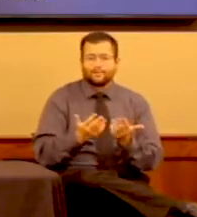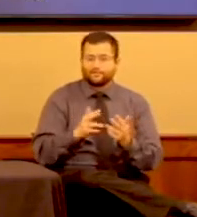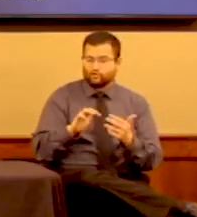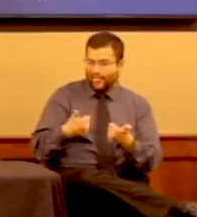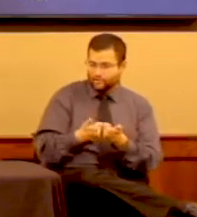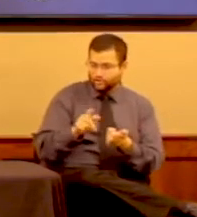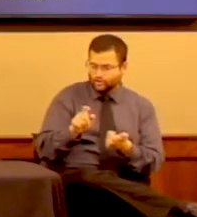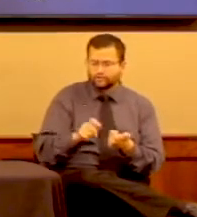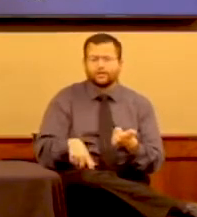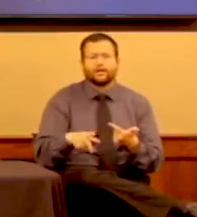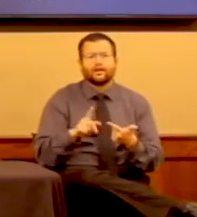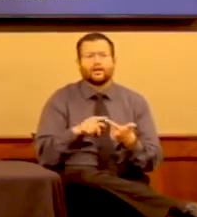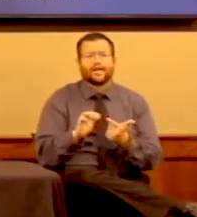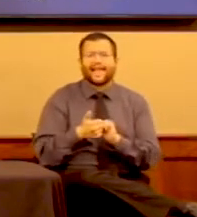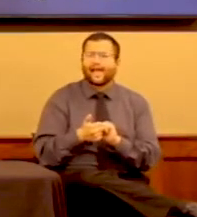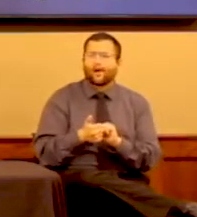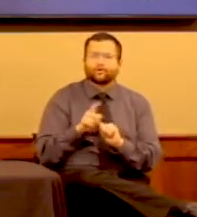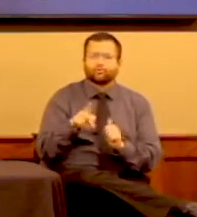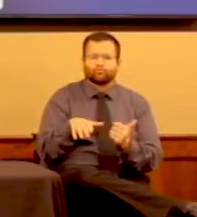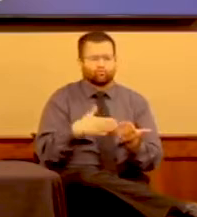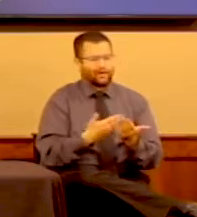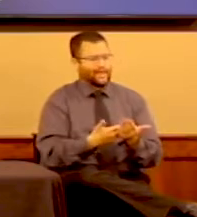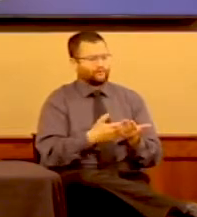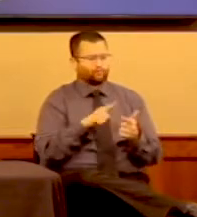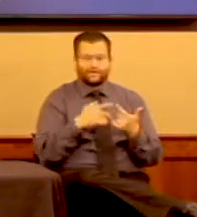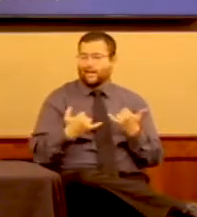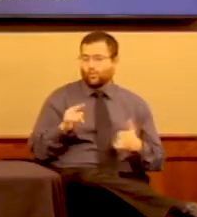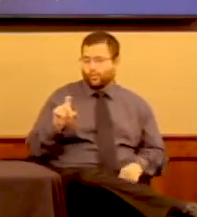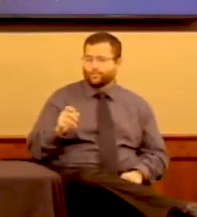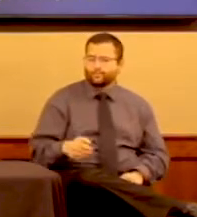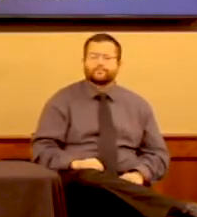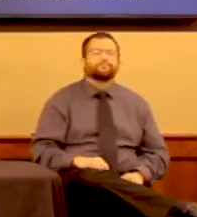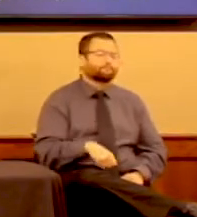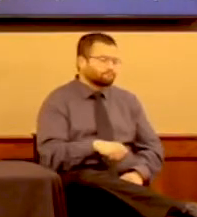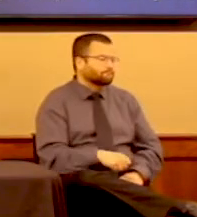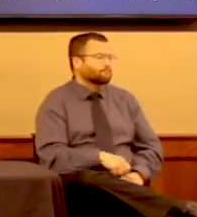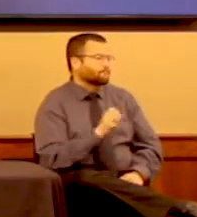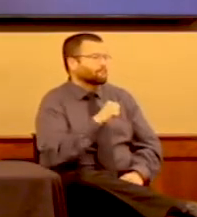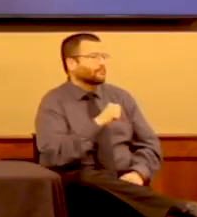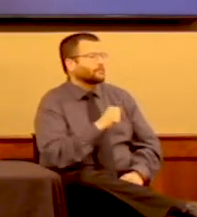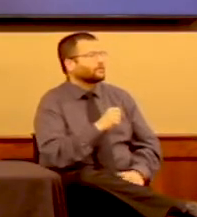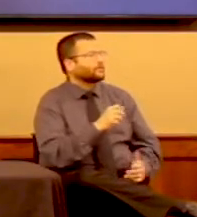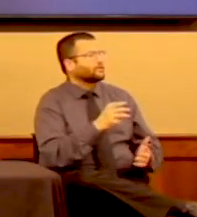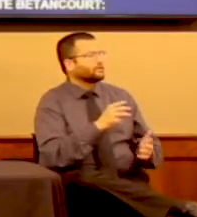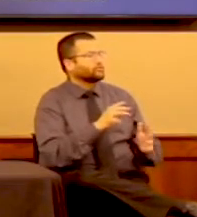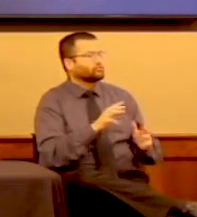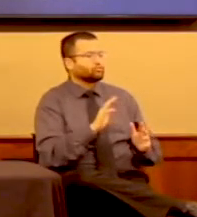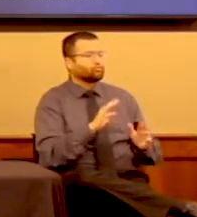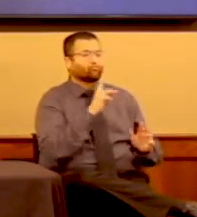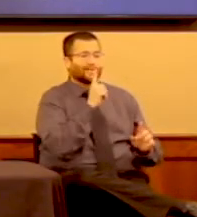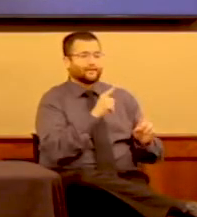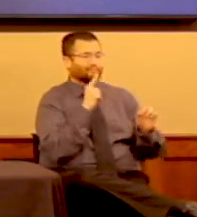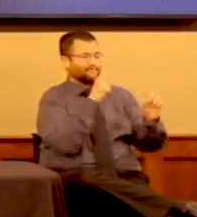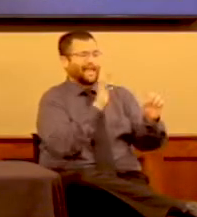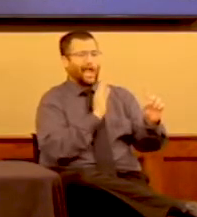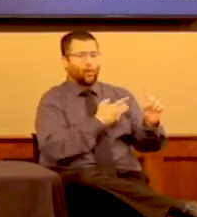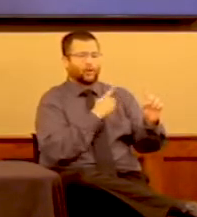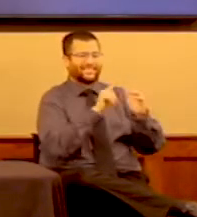did you sort of end up where you ended up well it's it was in the context of